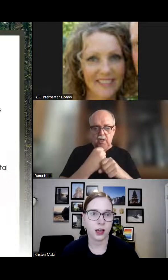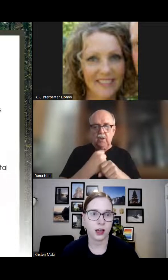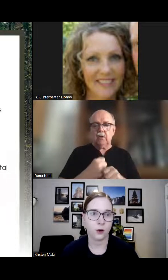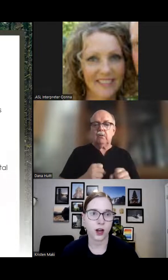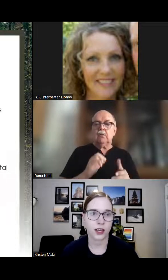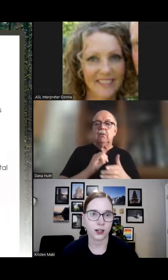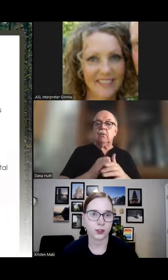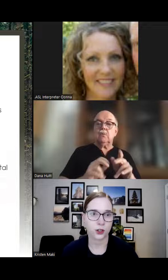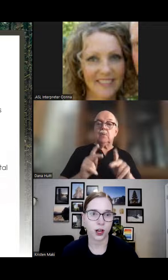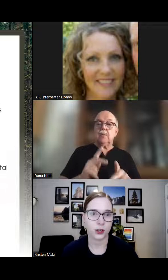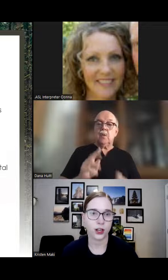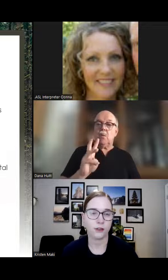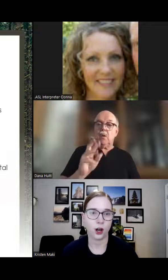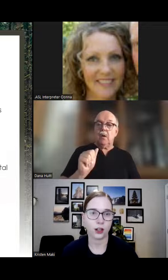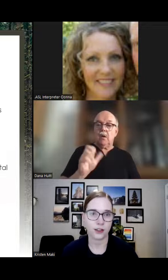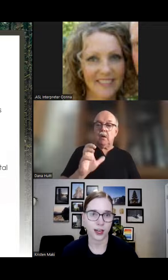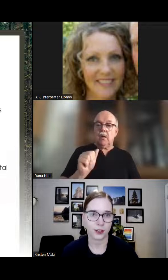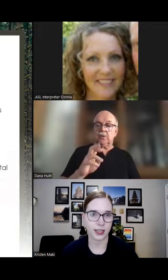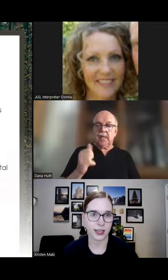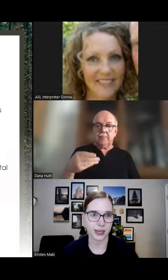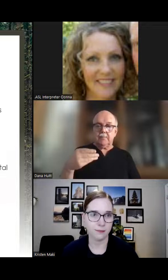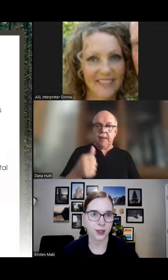side? >> Susan Engels: Sure. Right now under current policy in